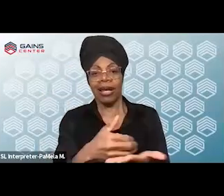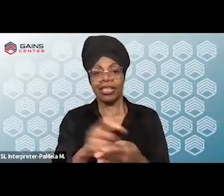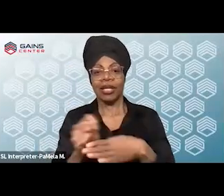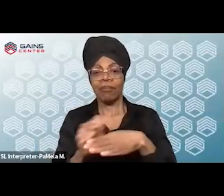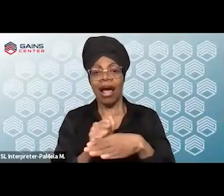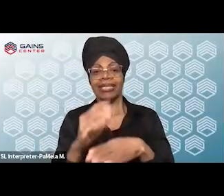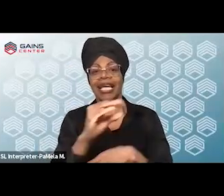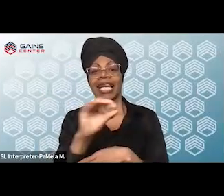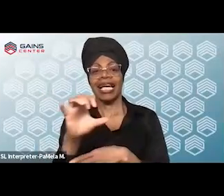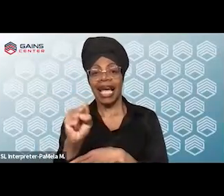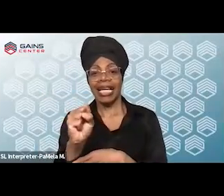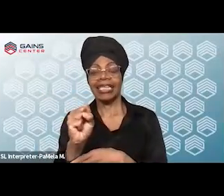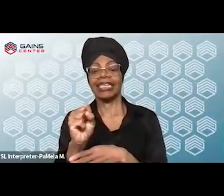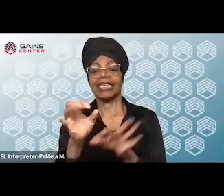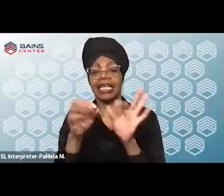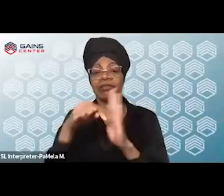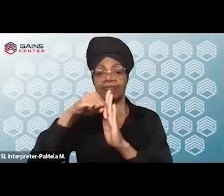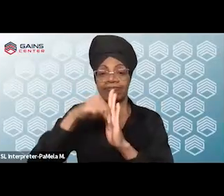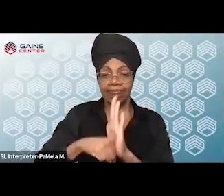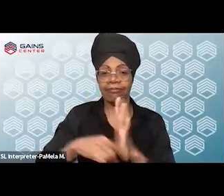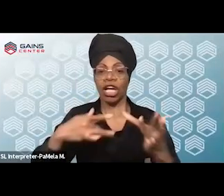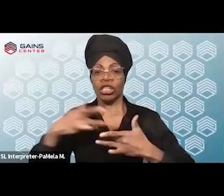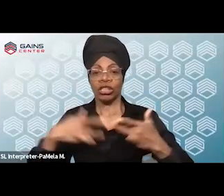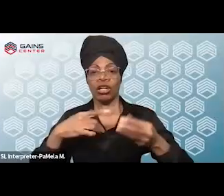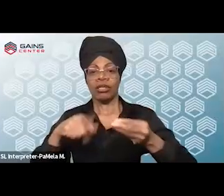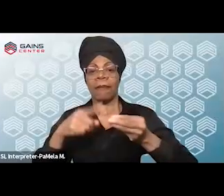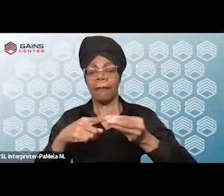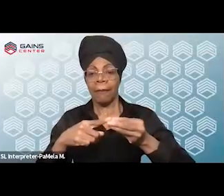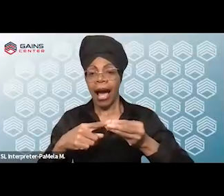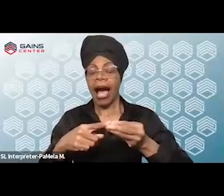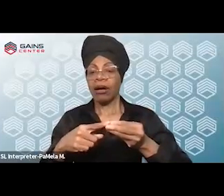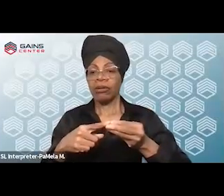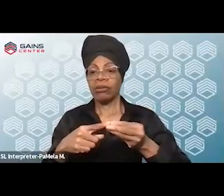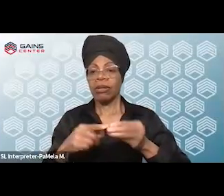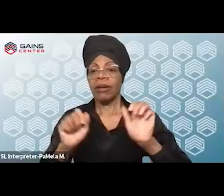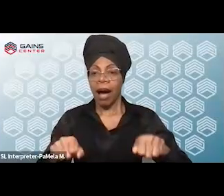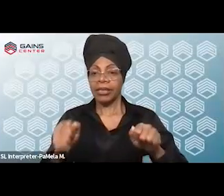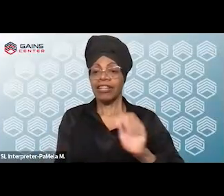where there are significant concerns about the possibility of retraumatization.